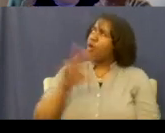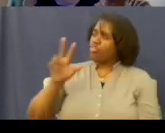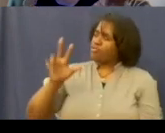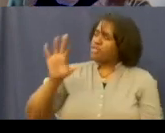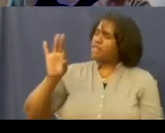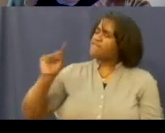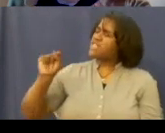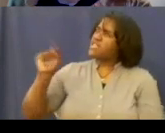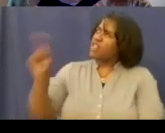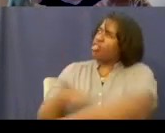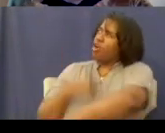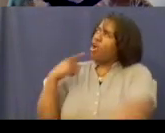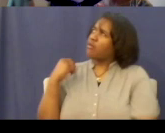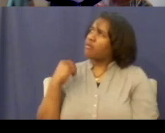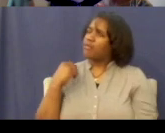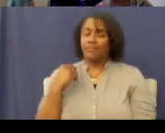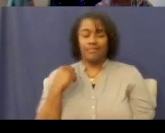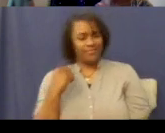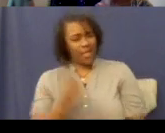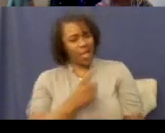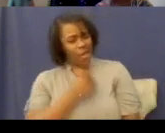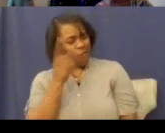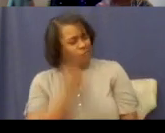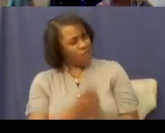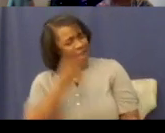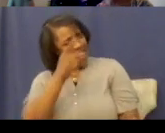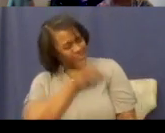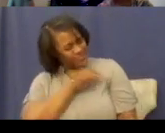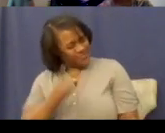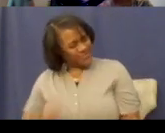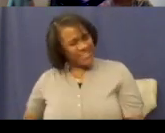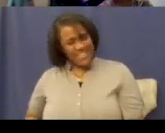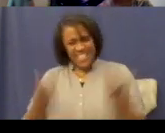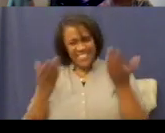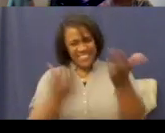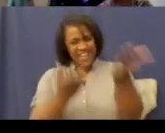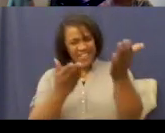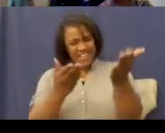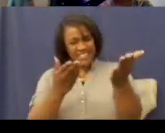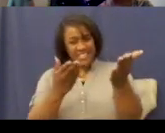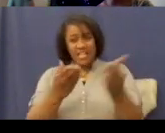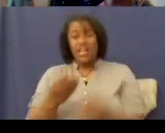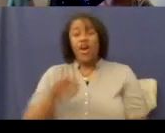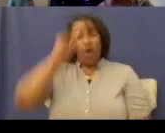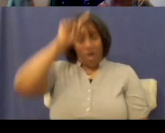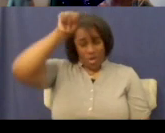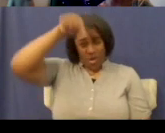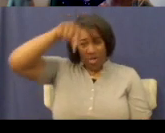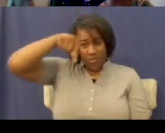Nina Schor: Right you are, Queenie. There it is, going all the way down from the back